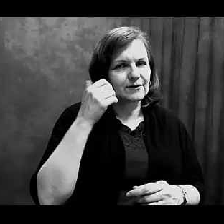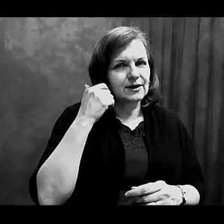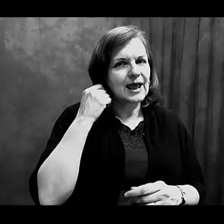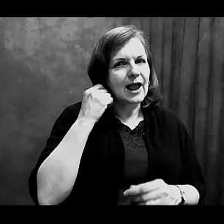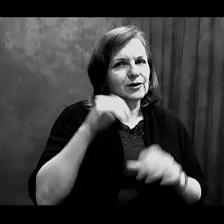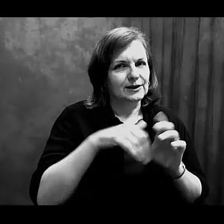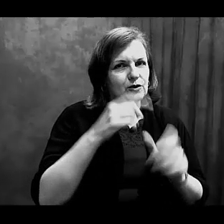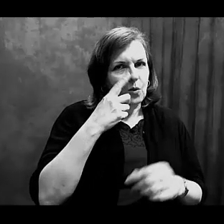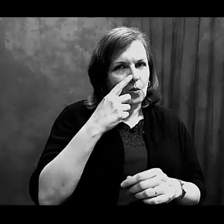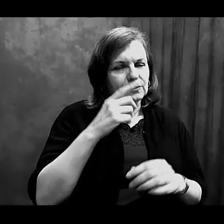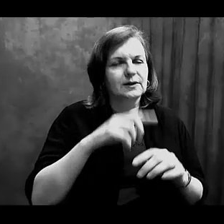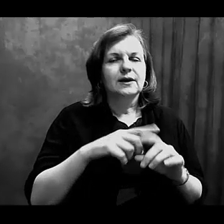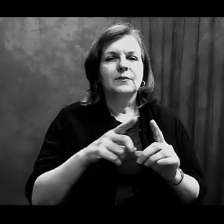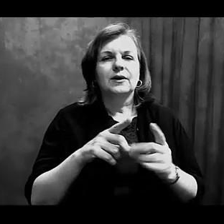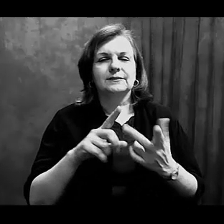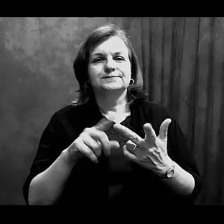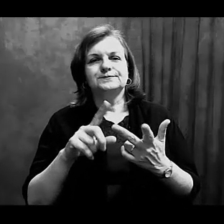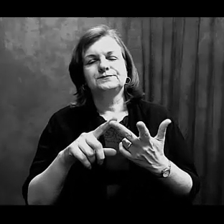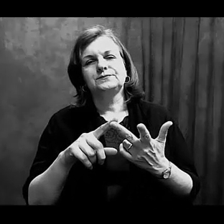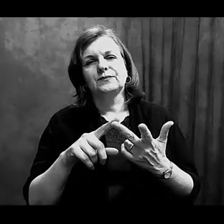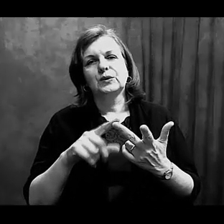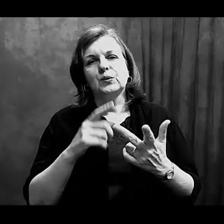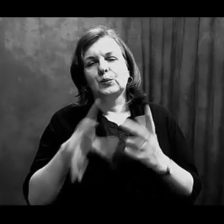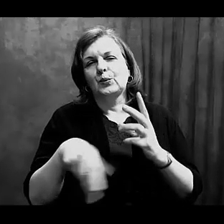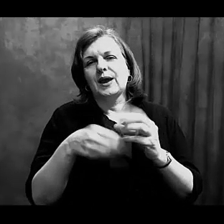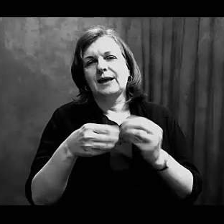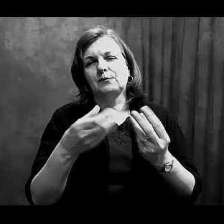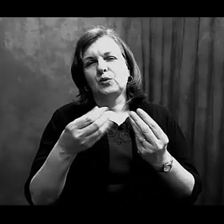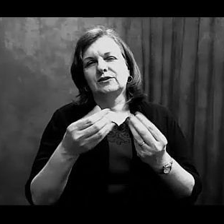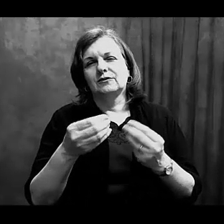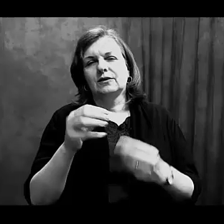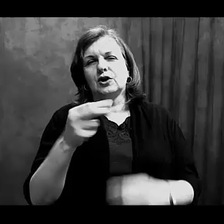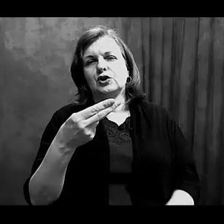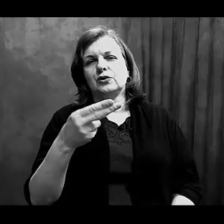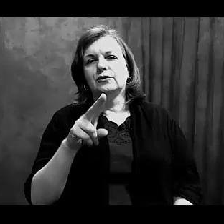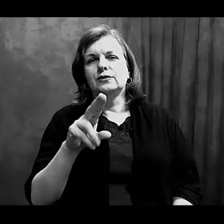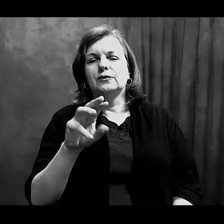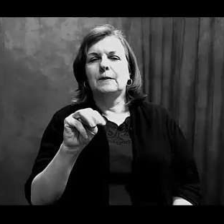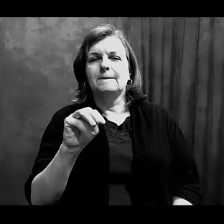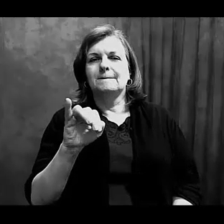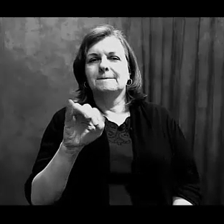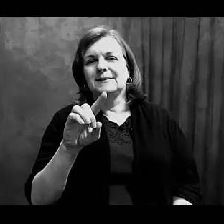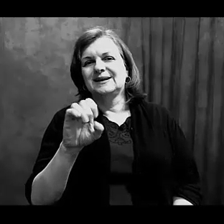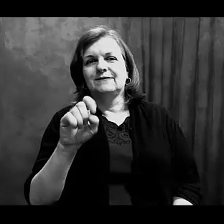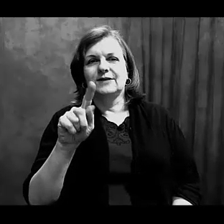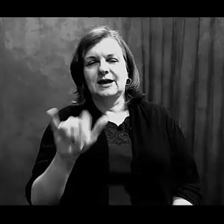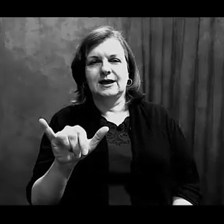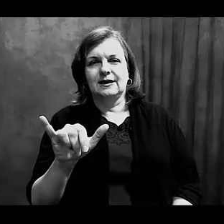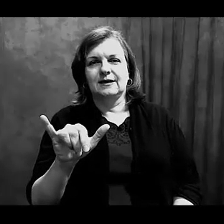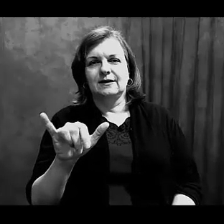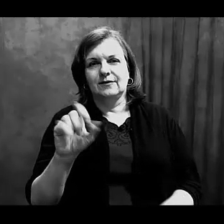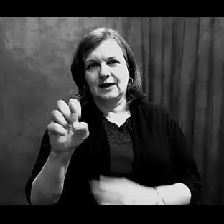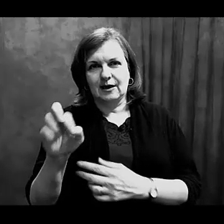and we're going to humidifier the air [add moisture] also in your sinuses